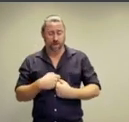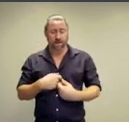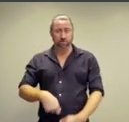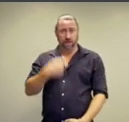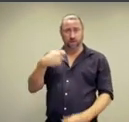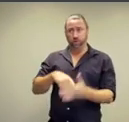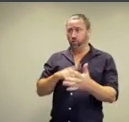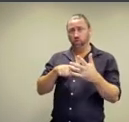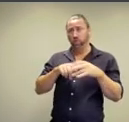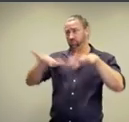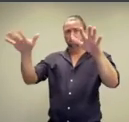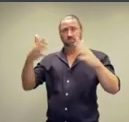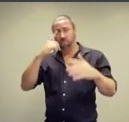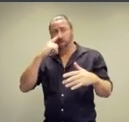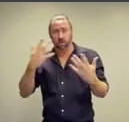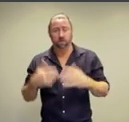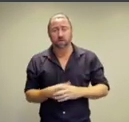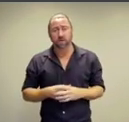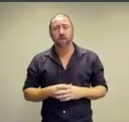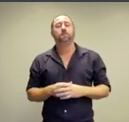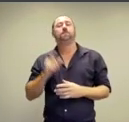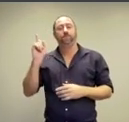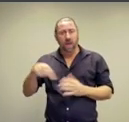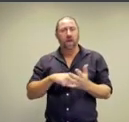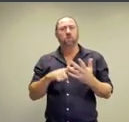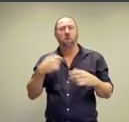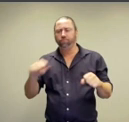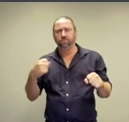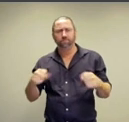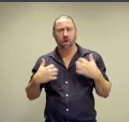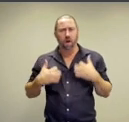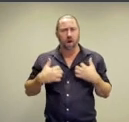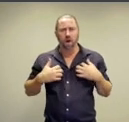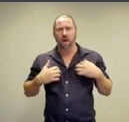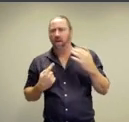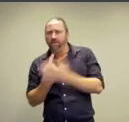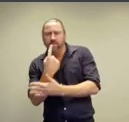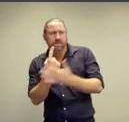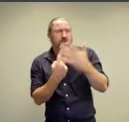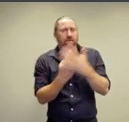This was boosted by, you know, a growing community of motorcycle